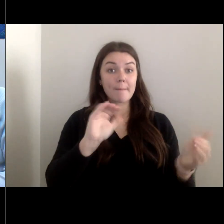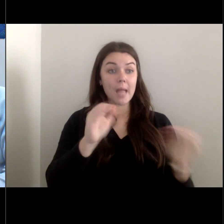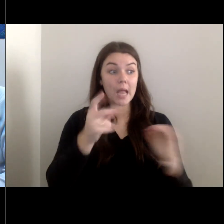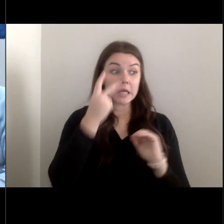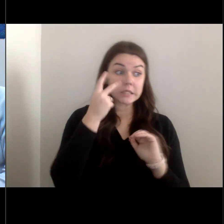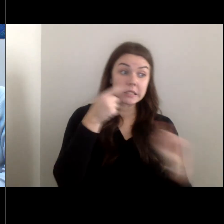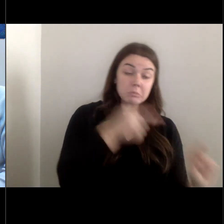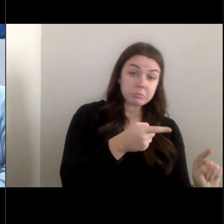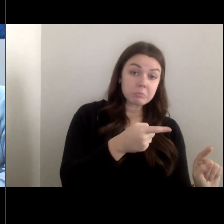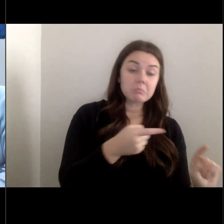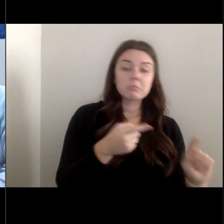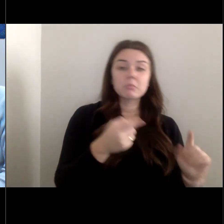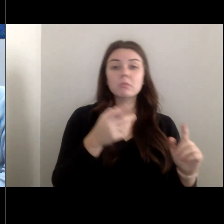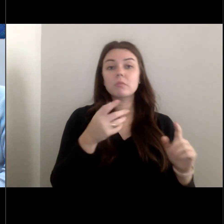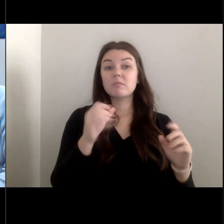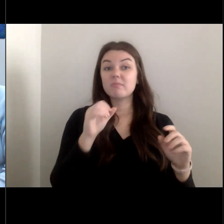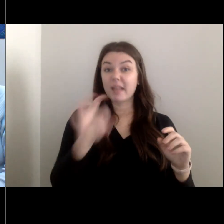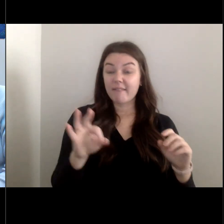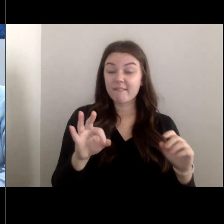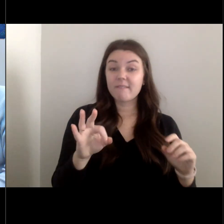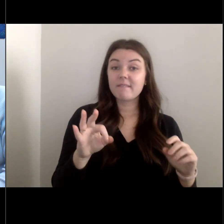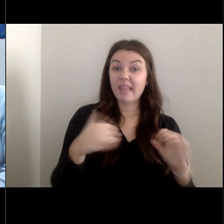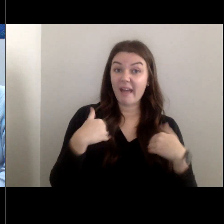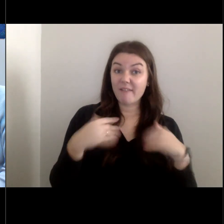if they're more likely to die, if they have a tag in them.